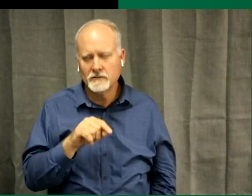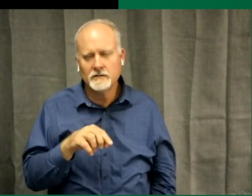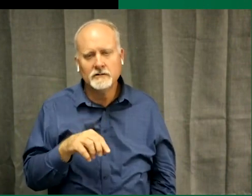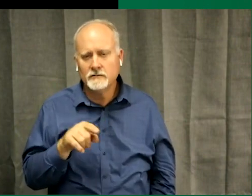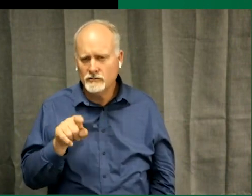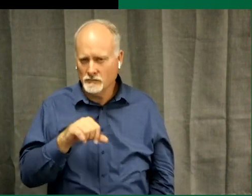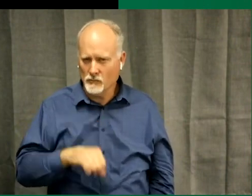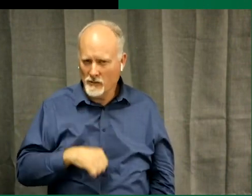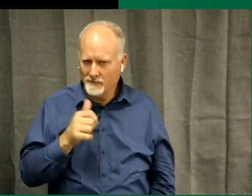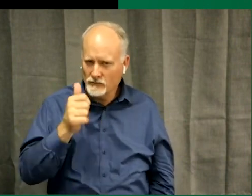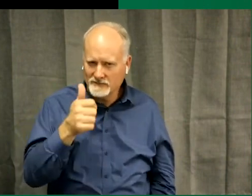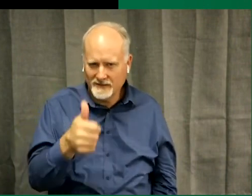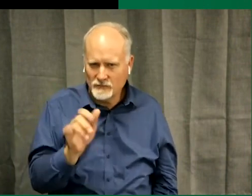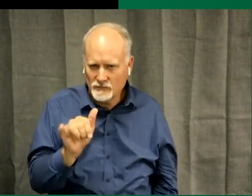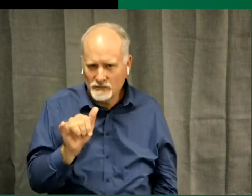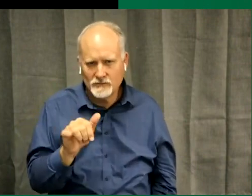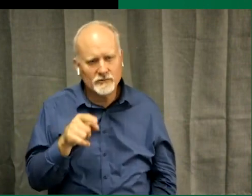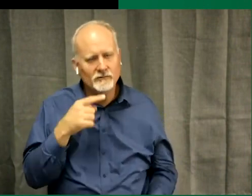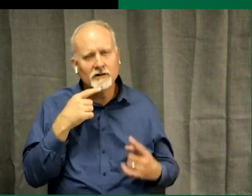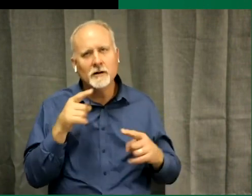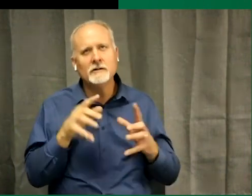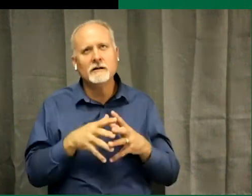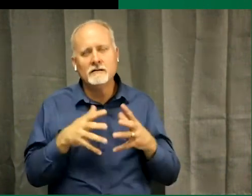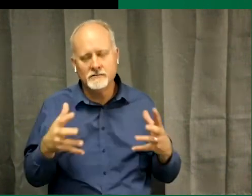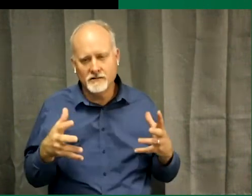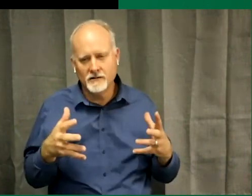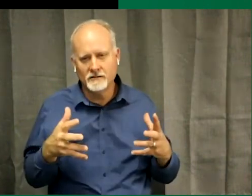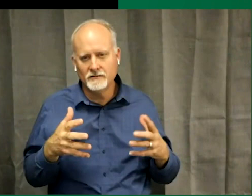of yourselves too you've accomplished a lot and you've made it through your exams you've